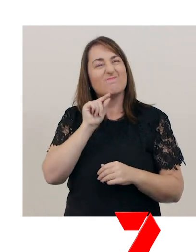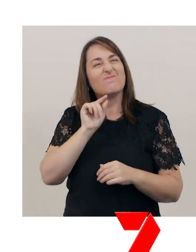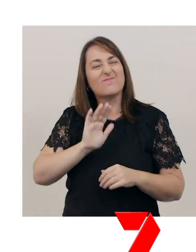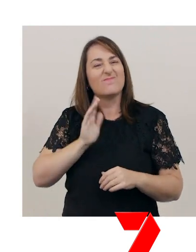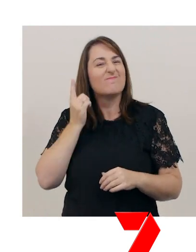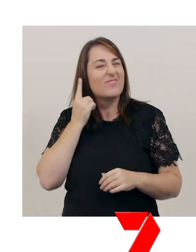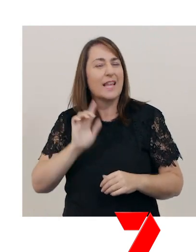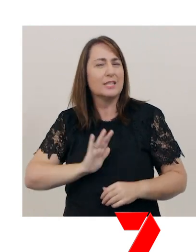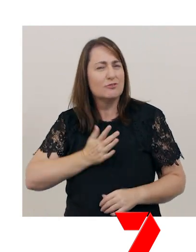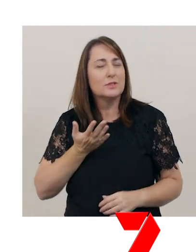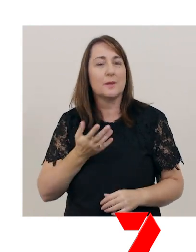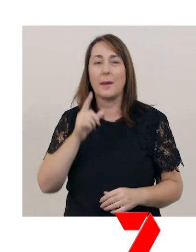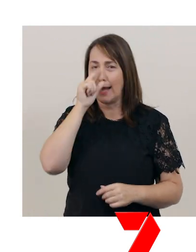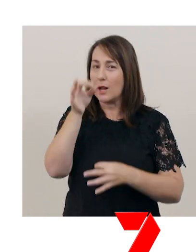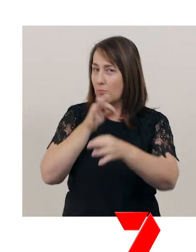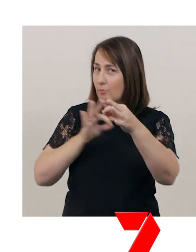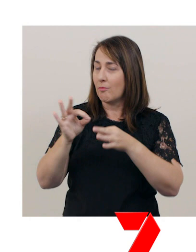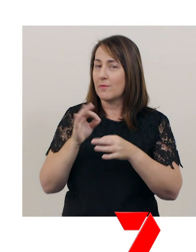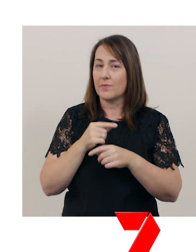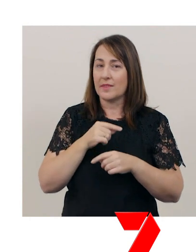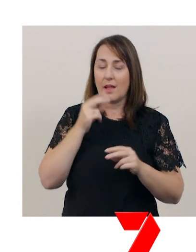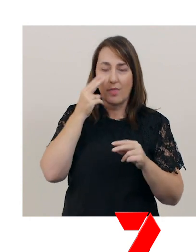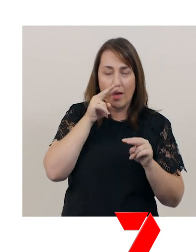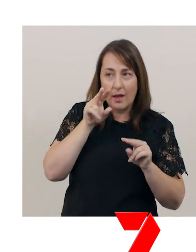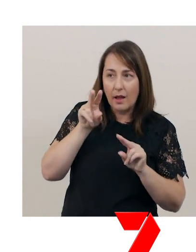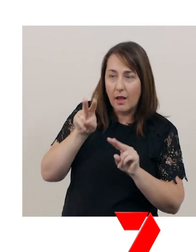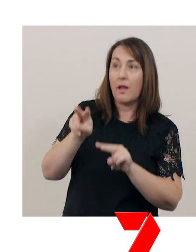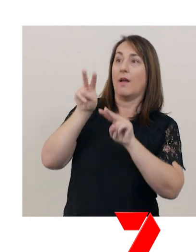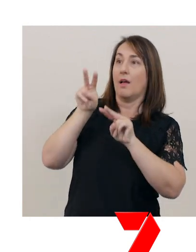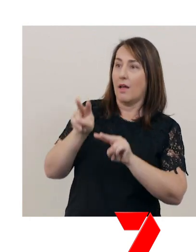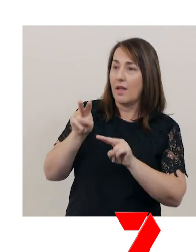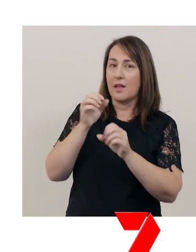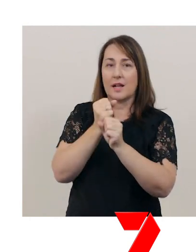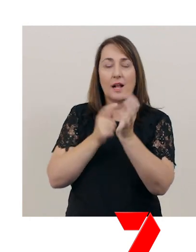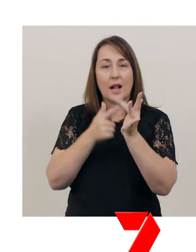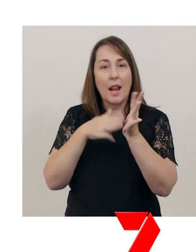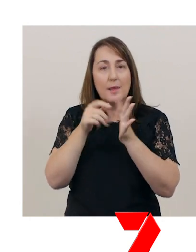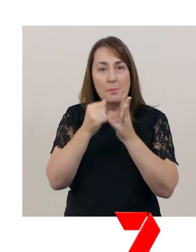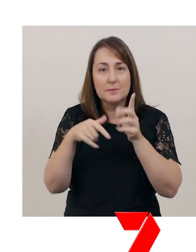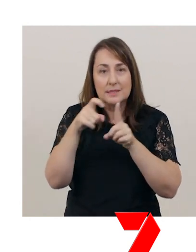How about, “They glimpsed a dark shadow in the distance.”